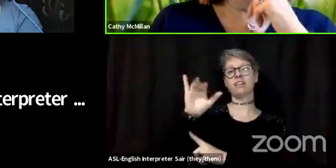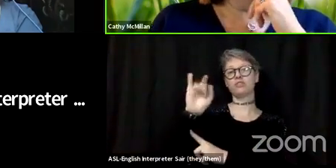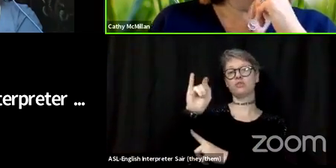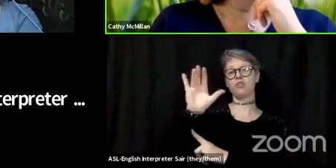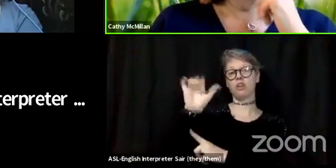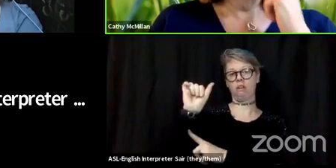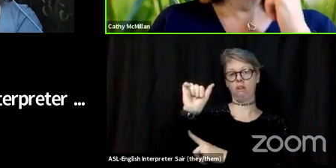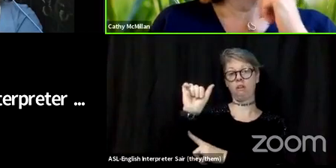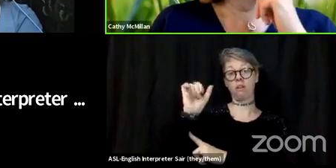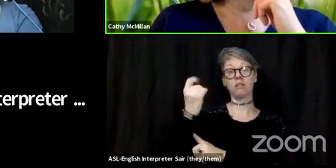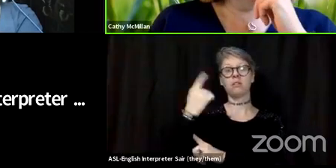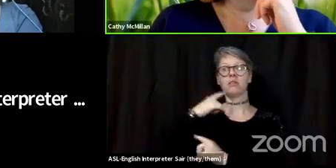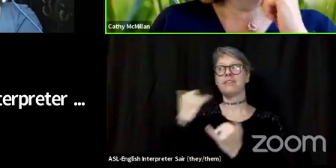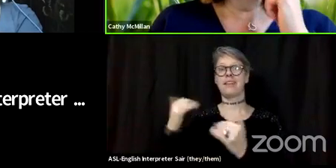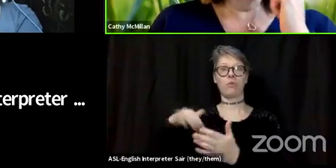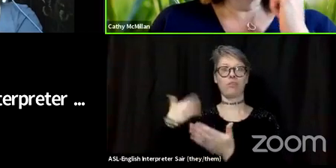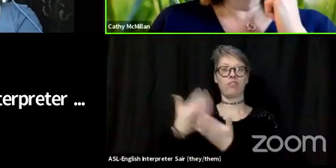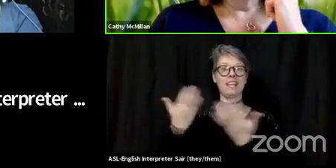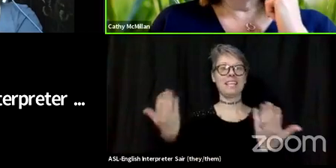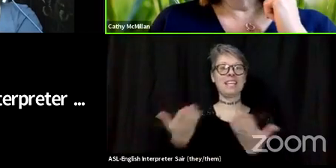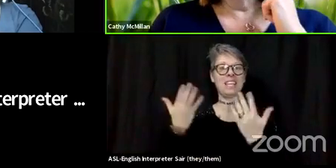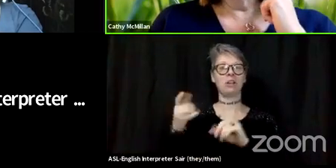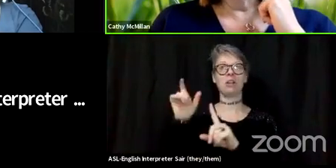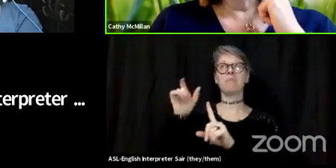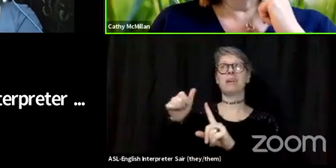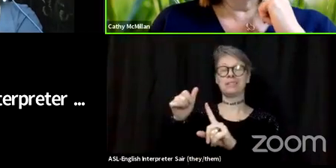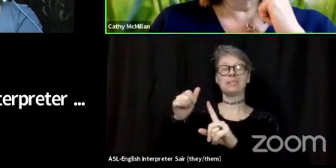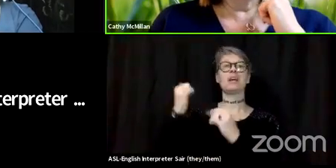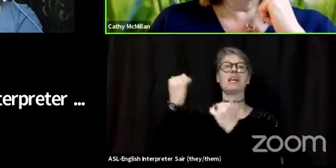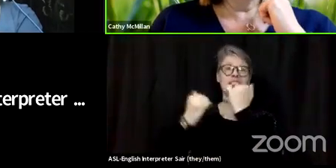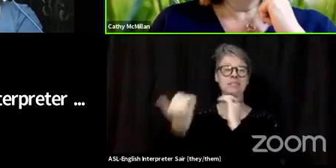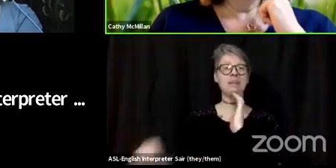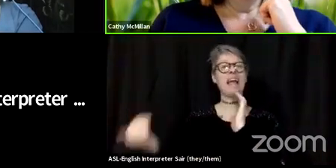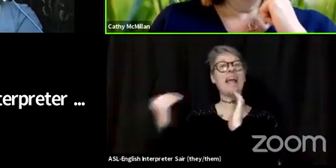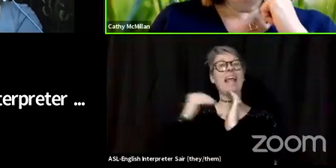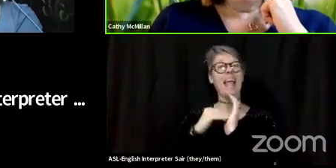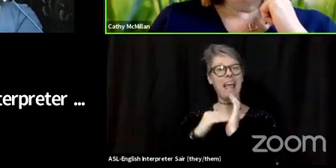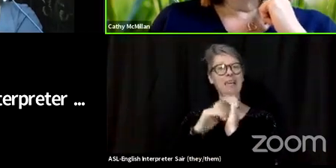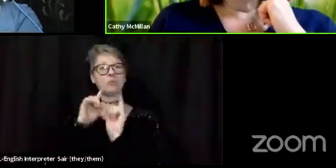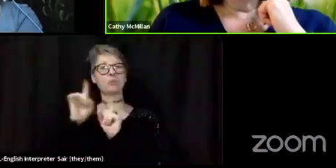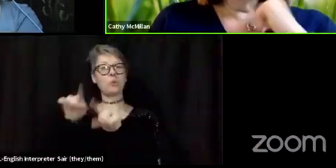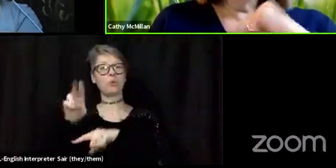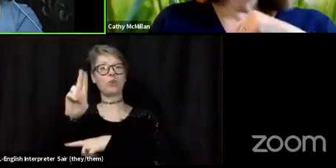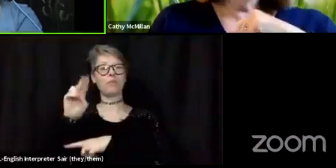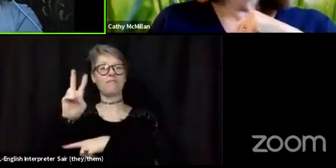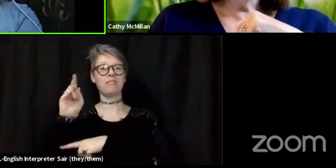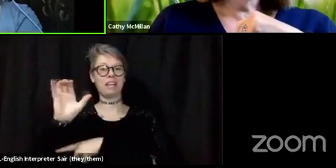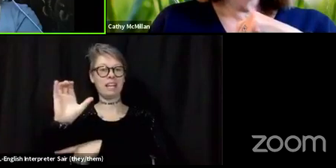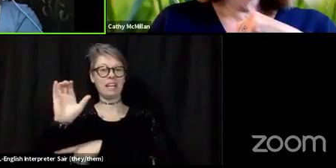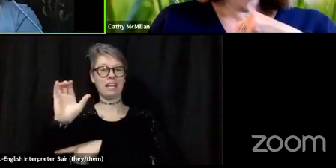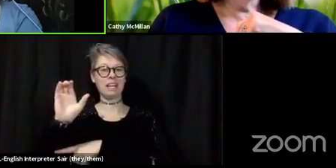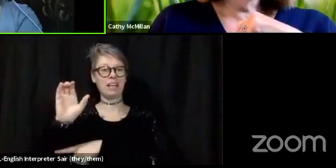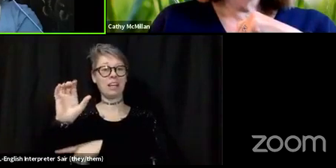no no no for her to no no no for her to get her. Her accommodations you need accommodation she needed another three. $3,000 assessment to go to $3,000 assessment to go to you,